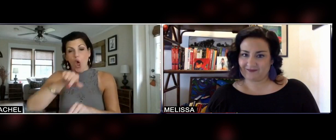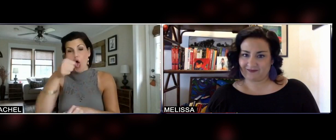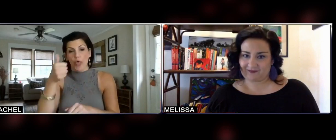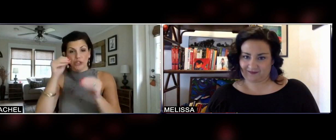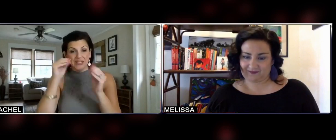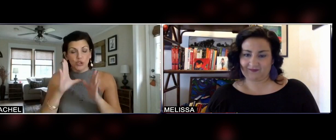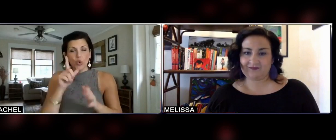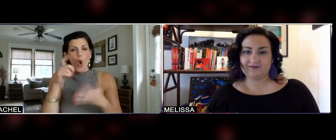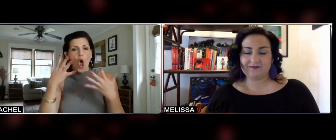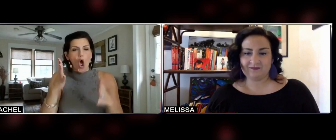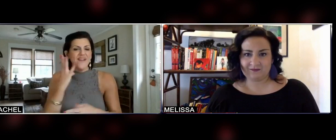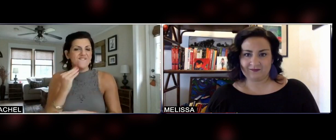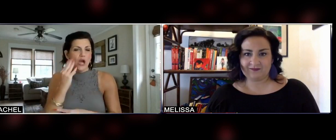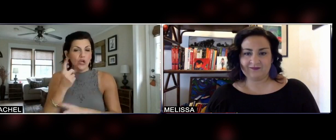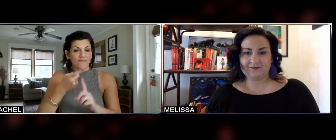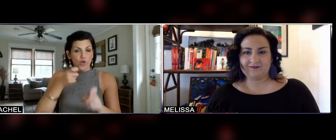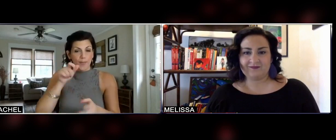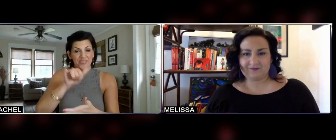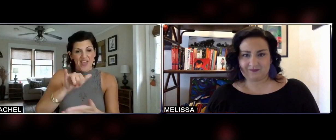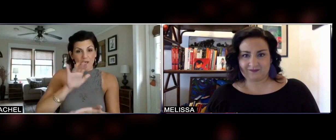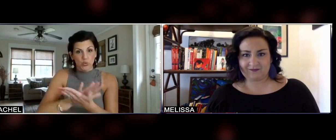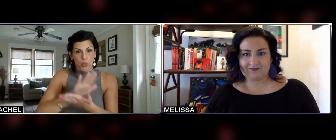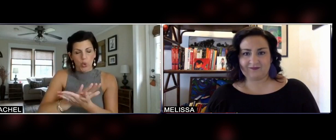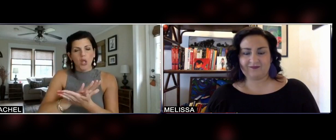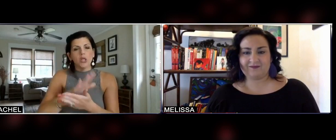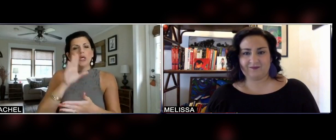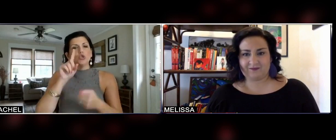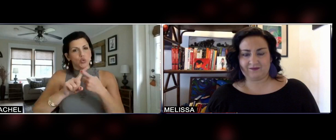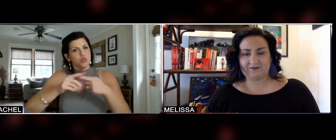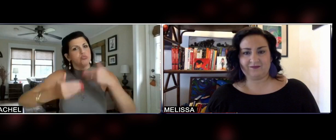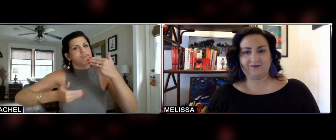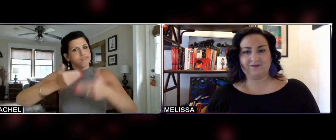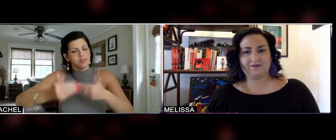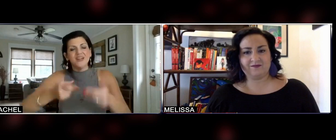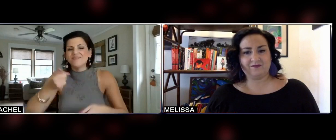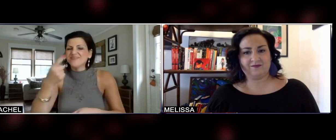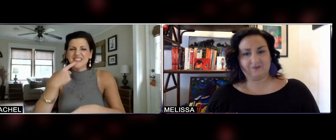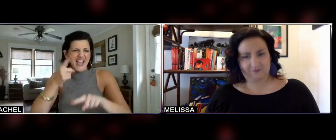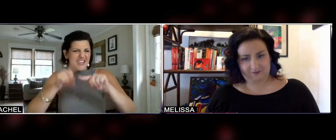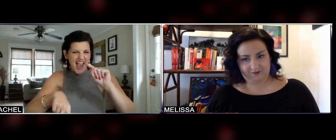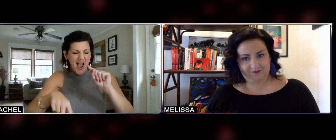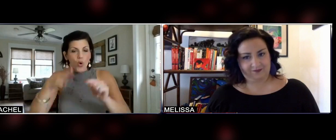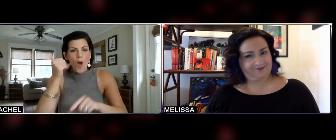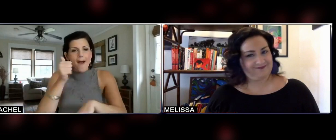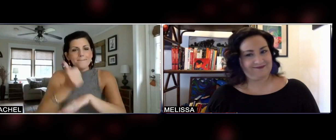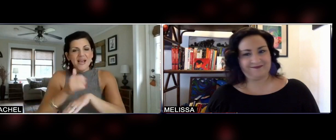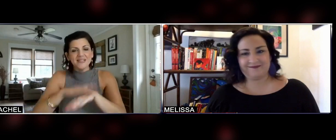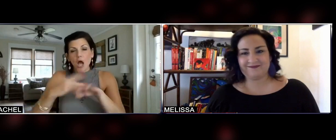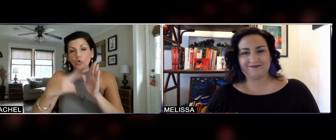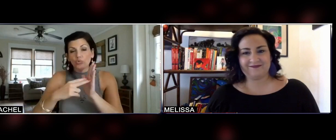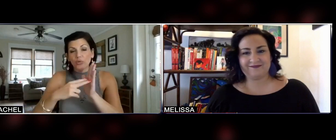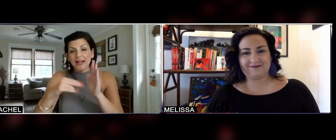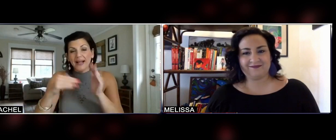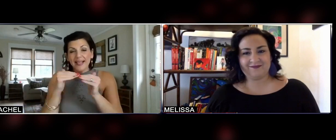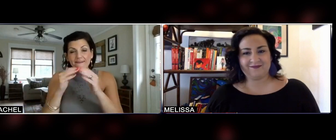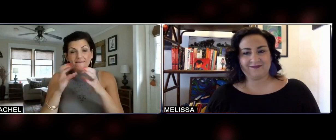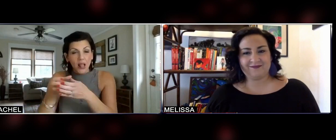to another teacher who was more of a veteran so my son would progress along faster. My request was denied because they assigned the students based